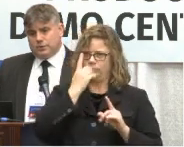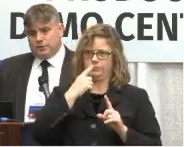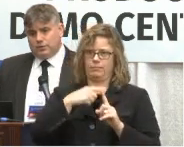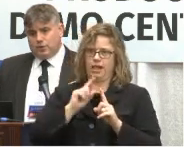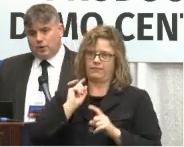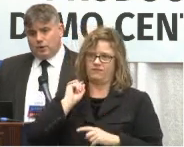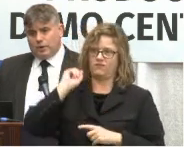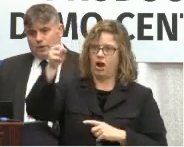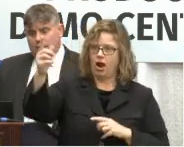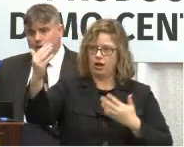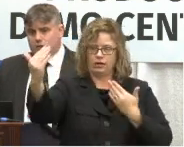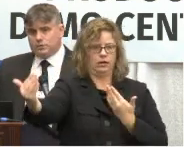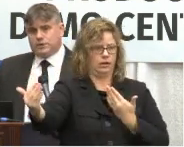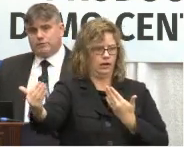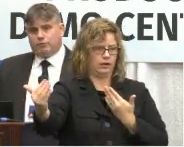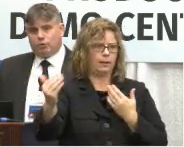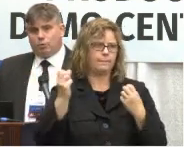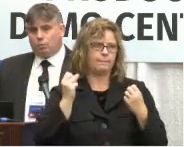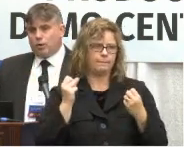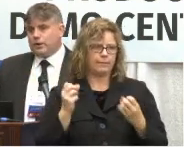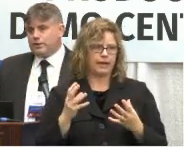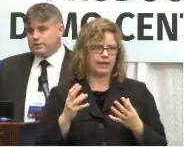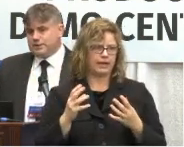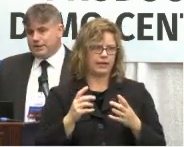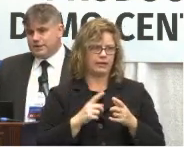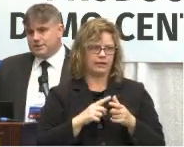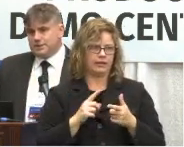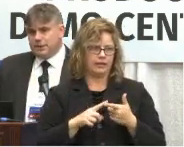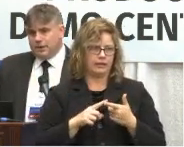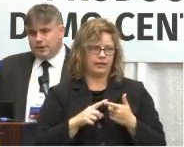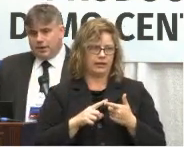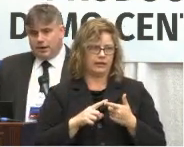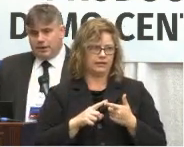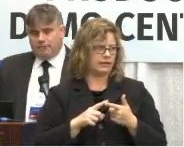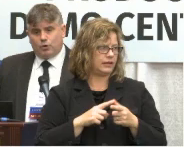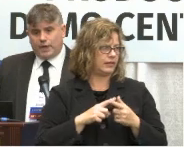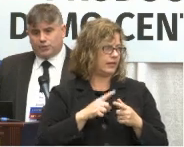that are using it for work settings in vocational rehab.